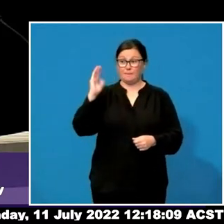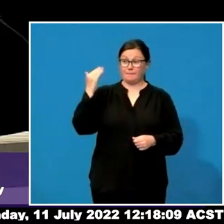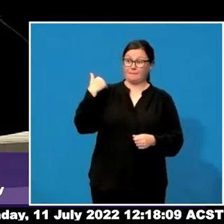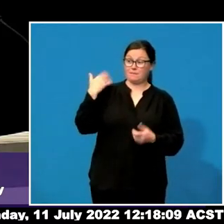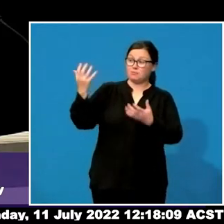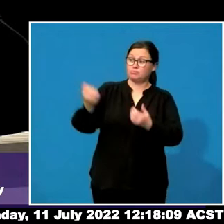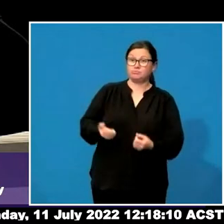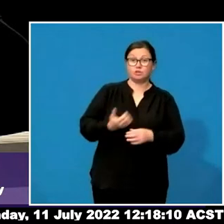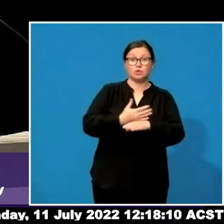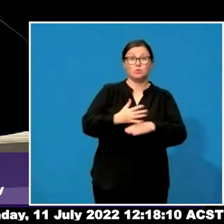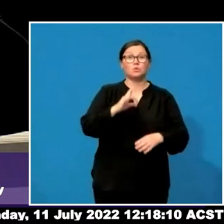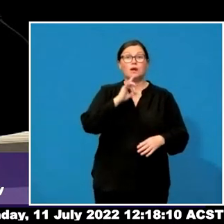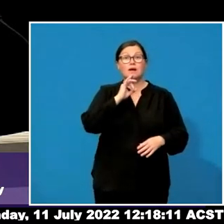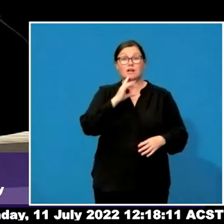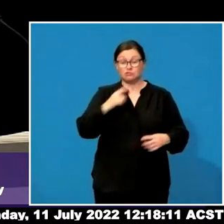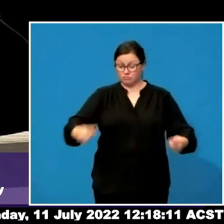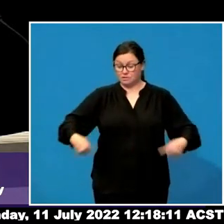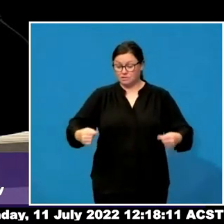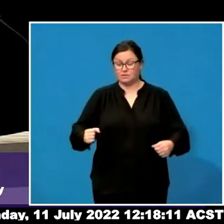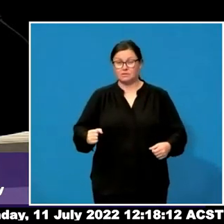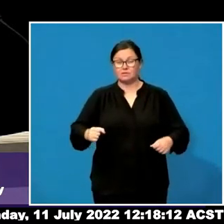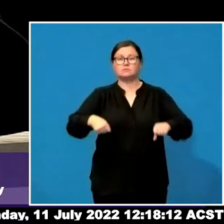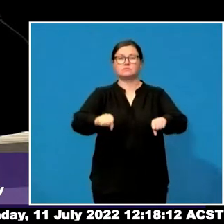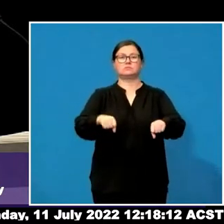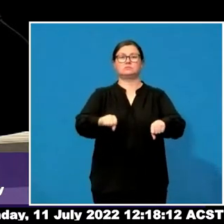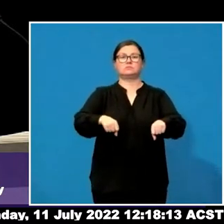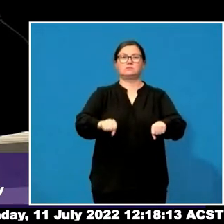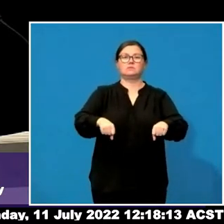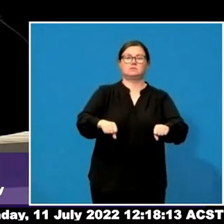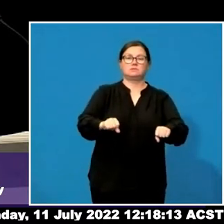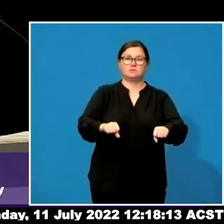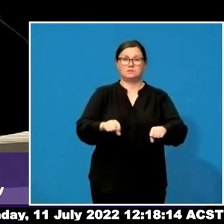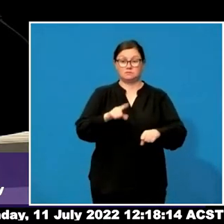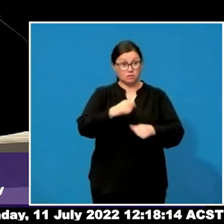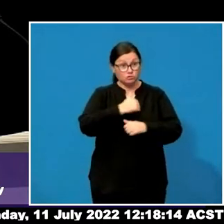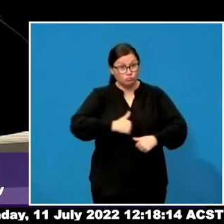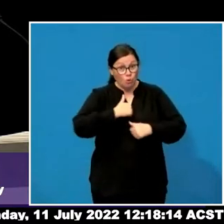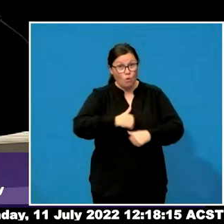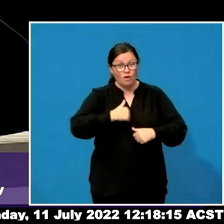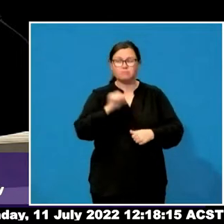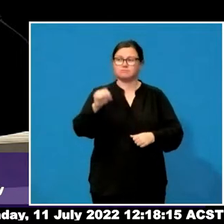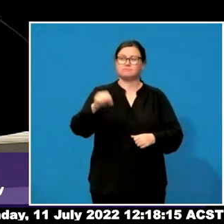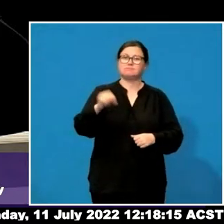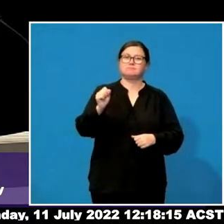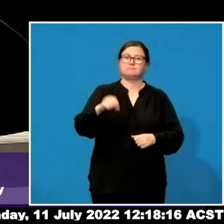Yes. MS TARRAGO: Yeah. And you're enjoying that at the moment? Yes. MS TARRAGO: Has it given you bit of independence to go around town?